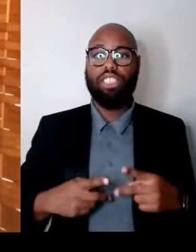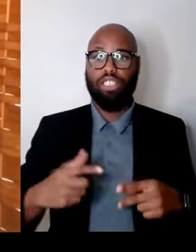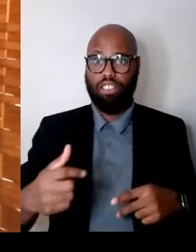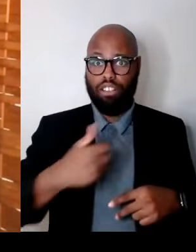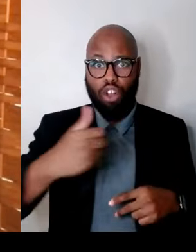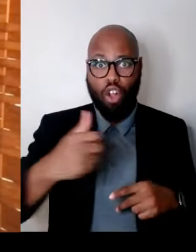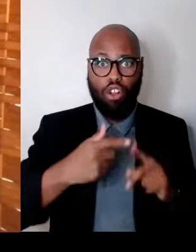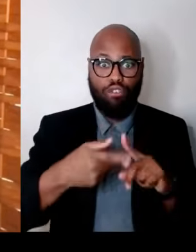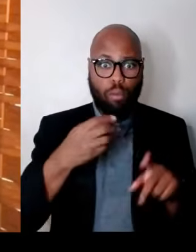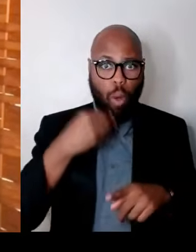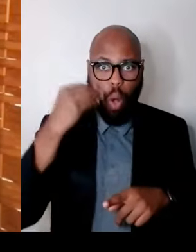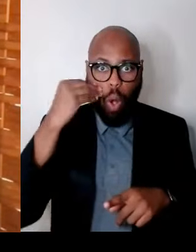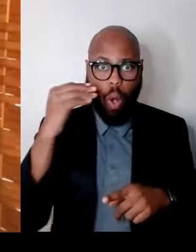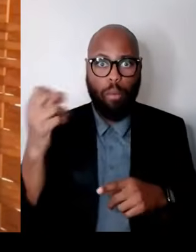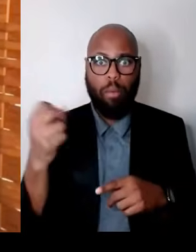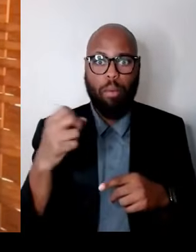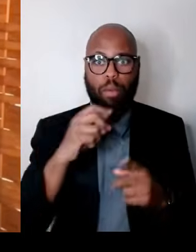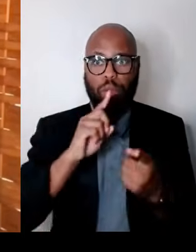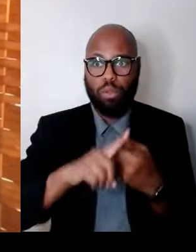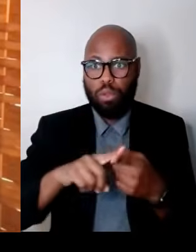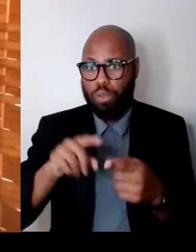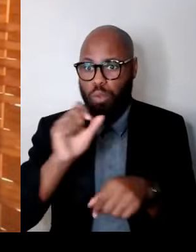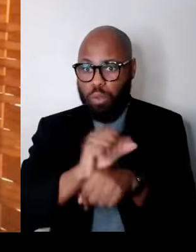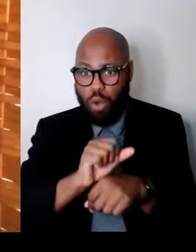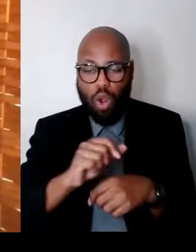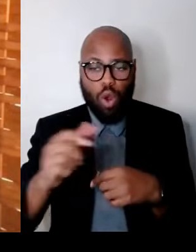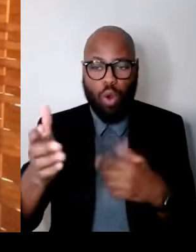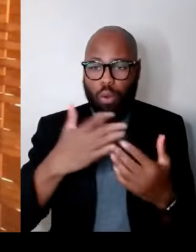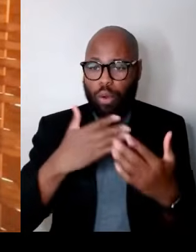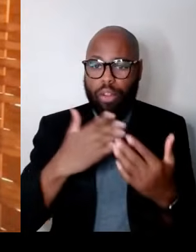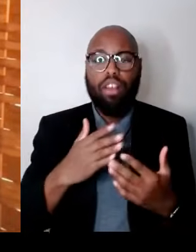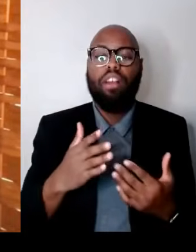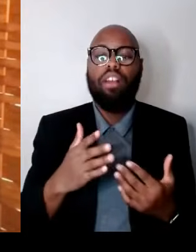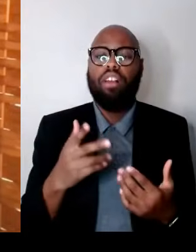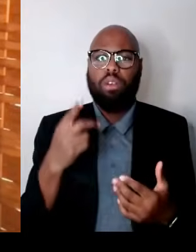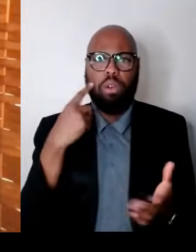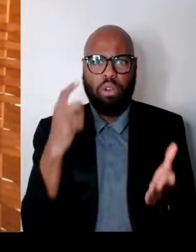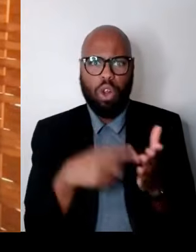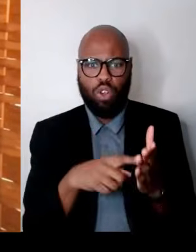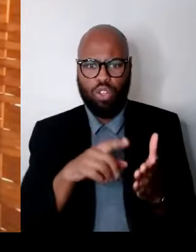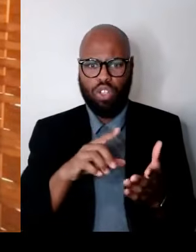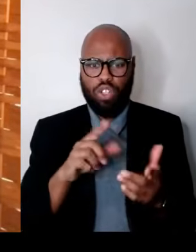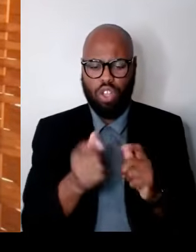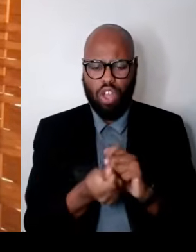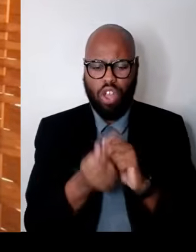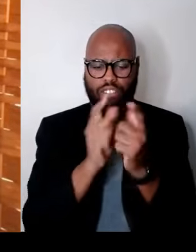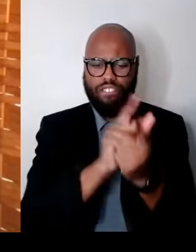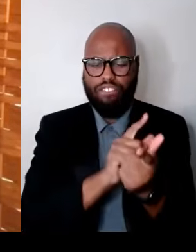We're looking at rape conversion therapy that trans, queer, and non-binary people experience.